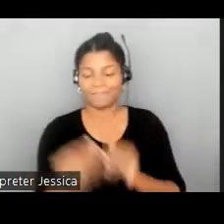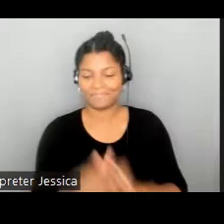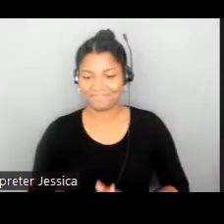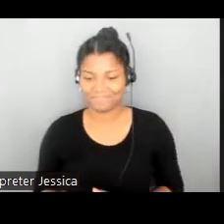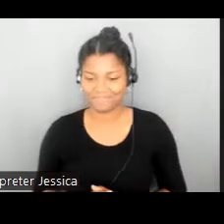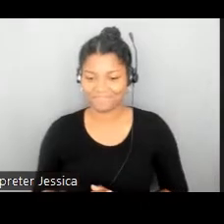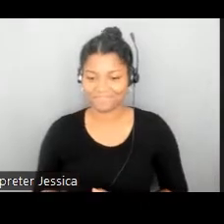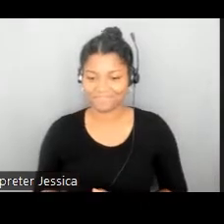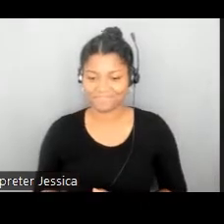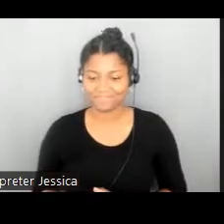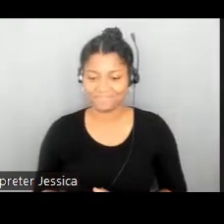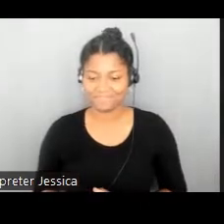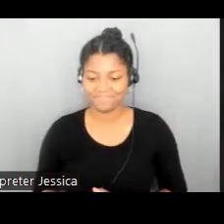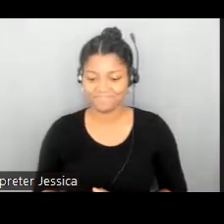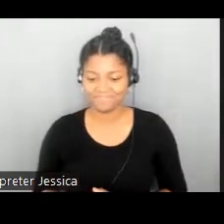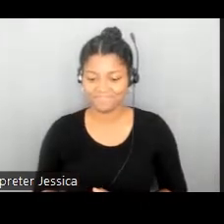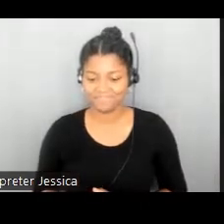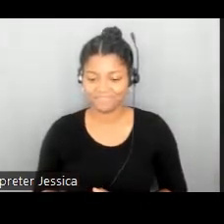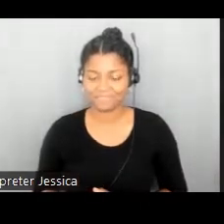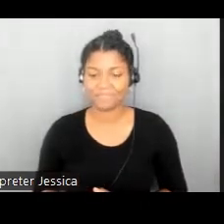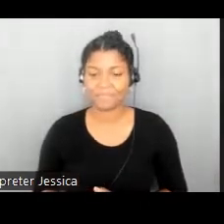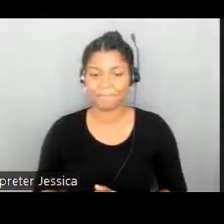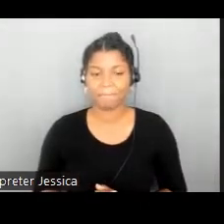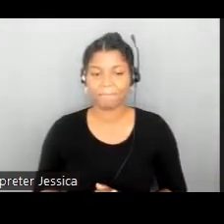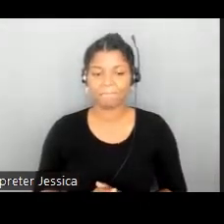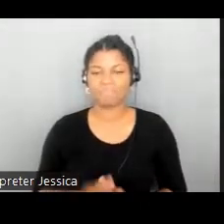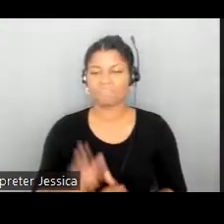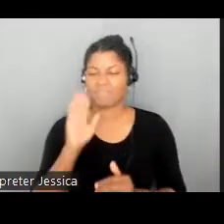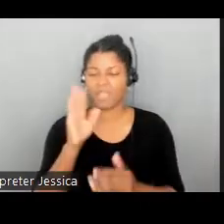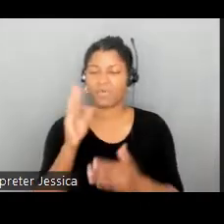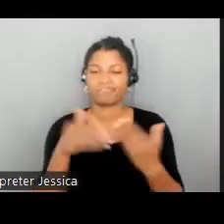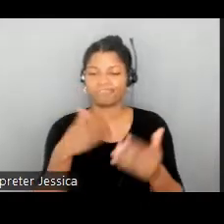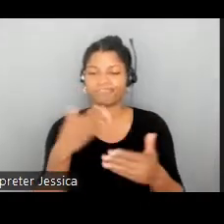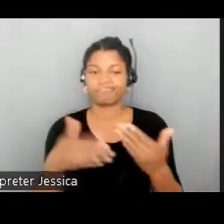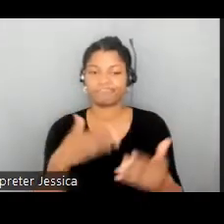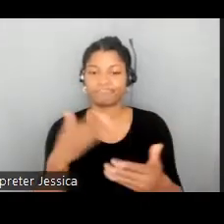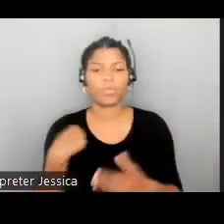I will walk you through a few parts of what we have done.